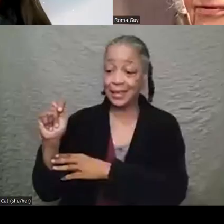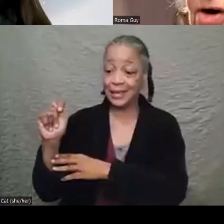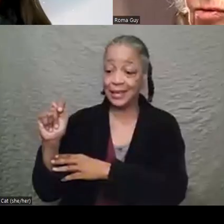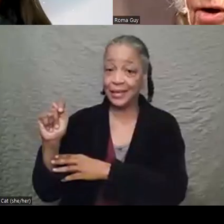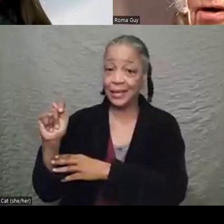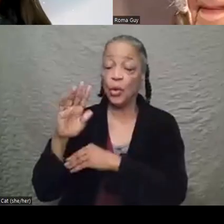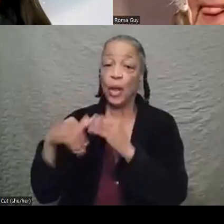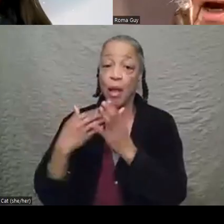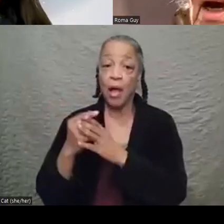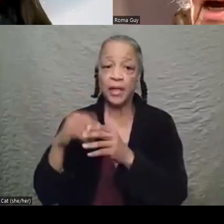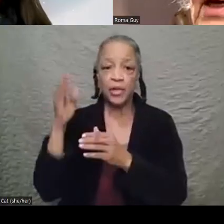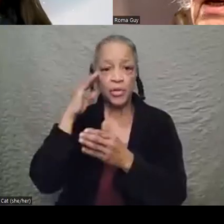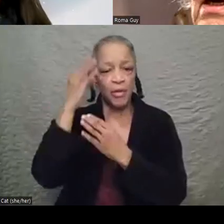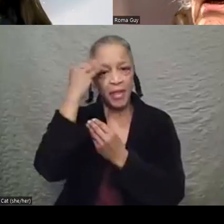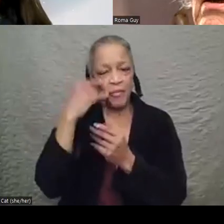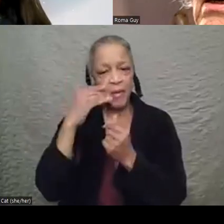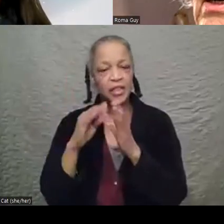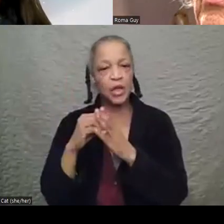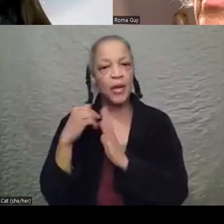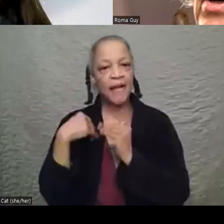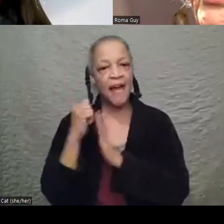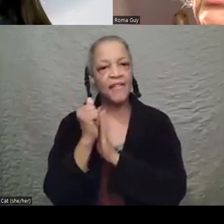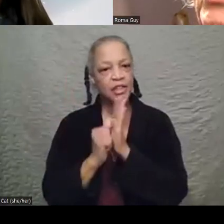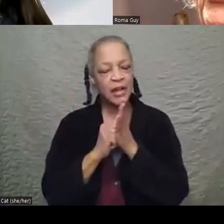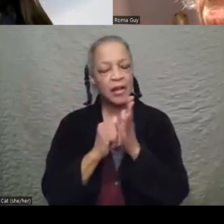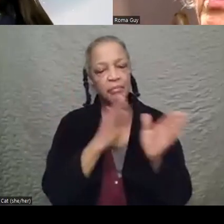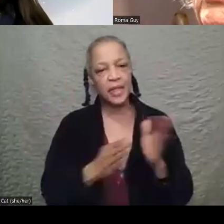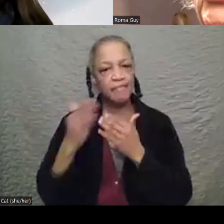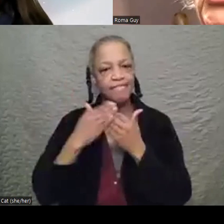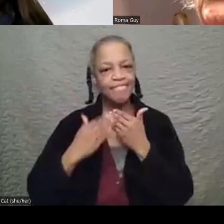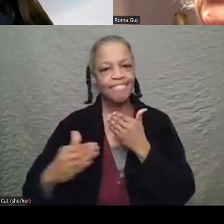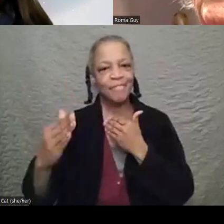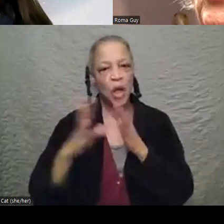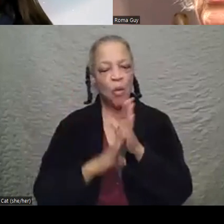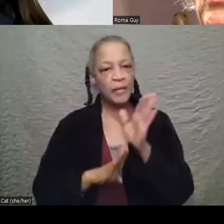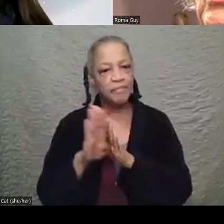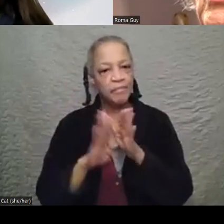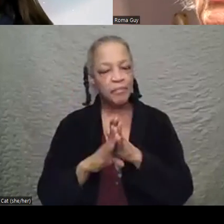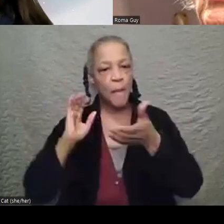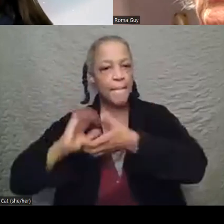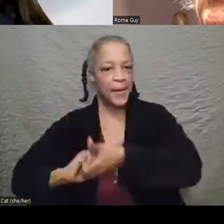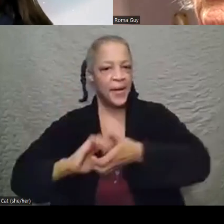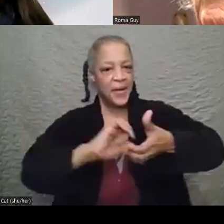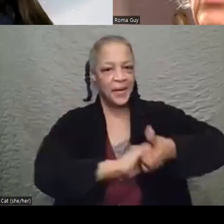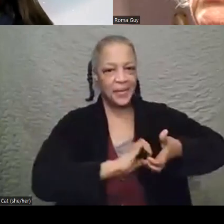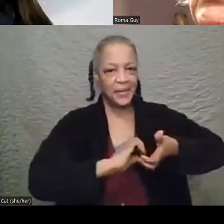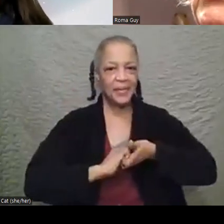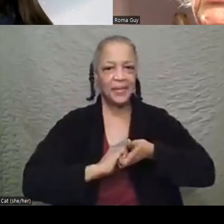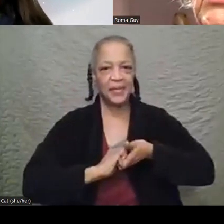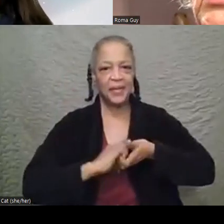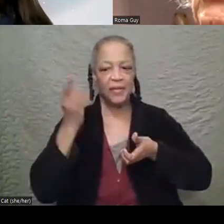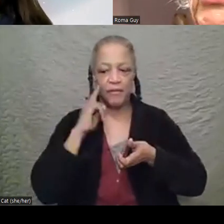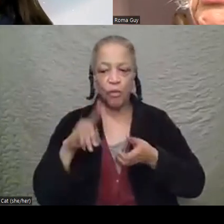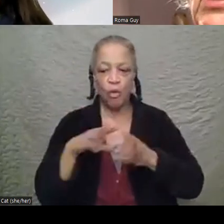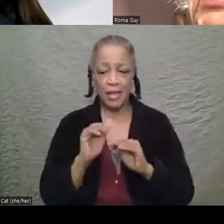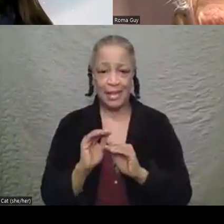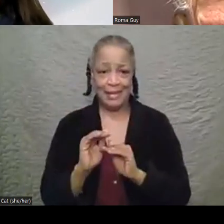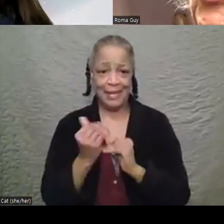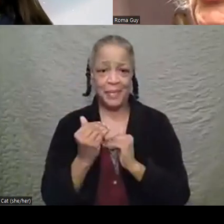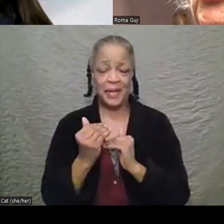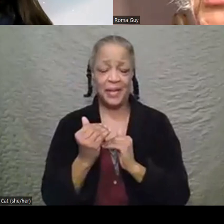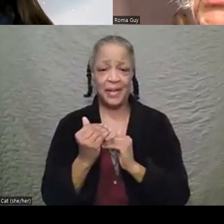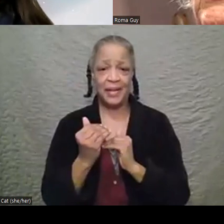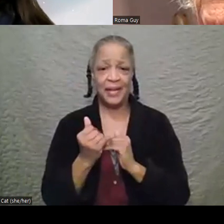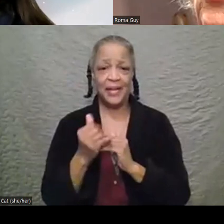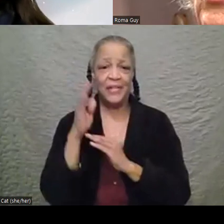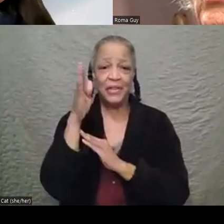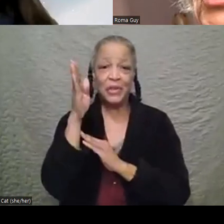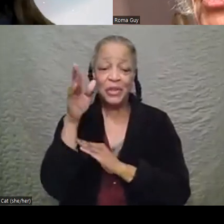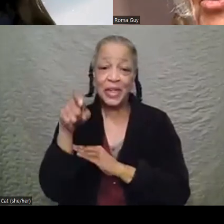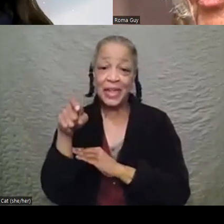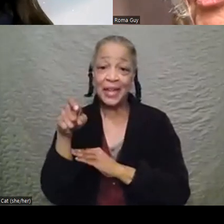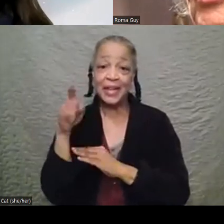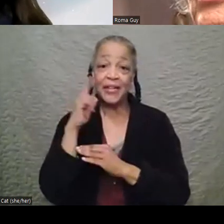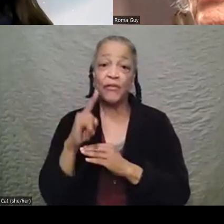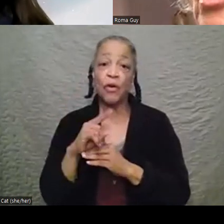forward . I want us to build a partnership for the very limited teacher need for acute,